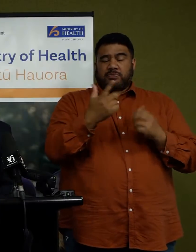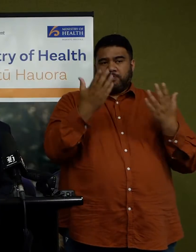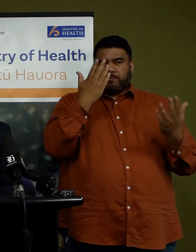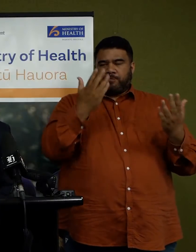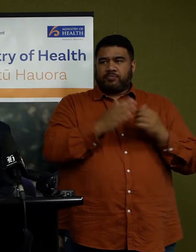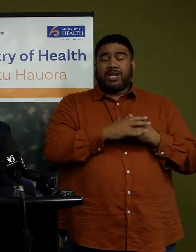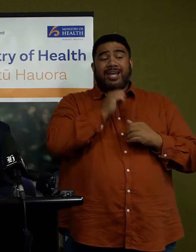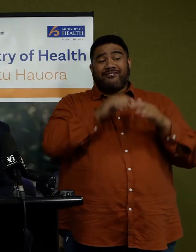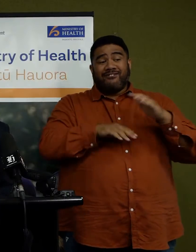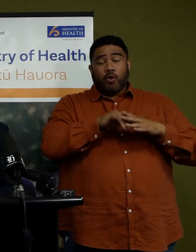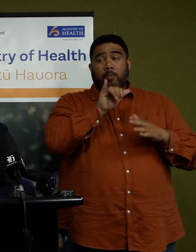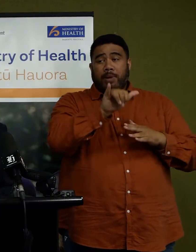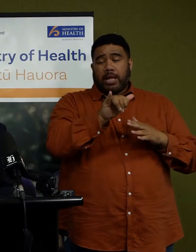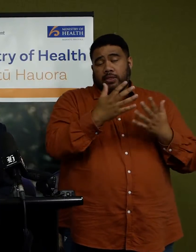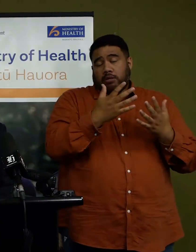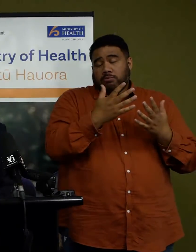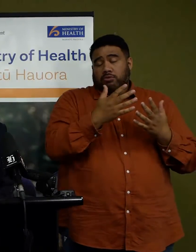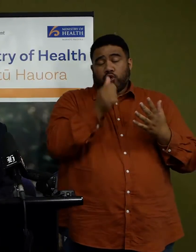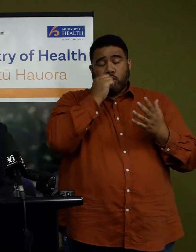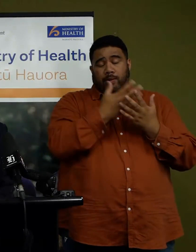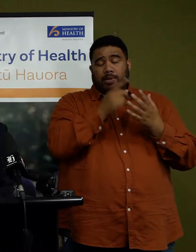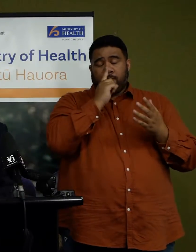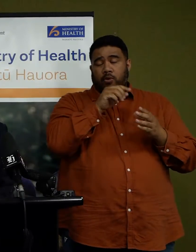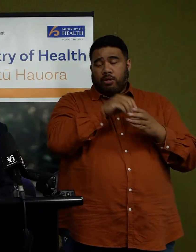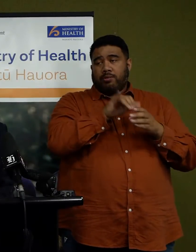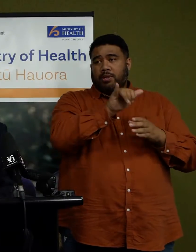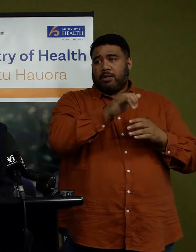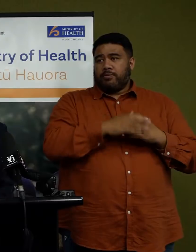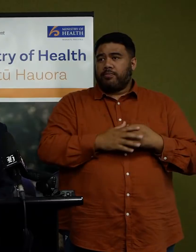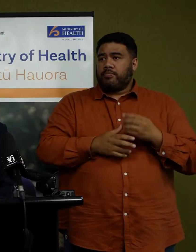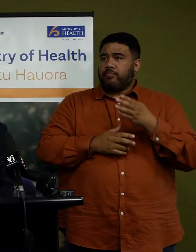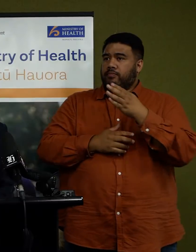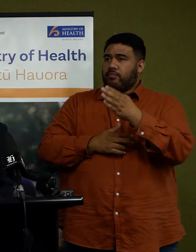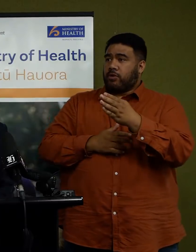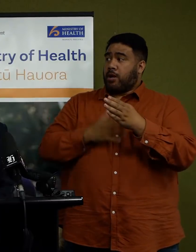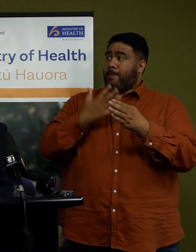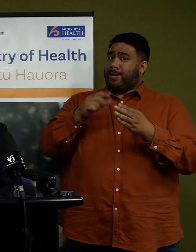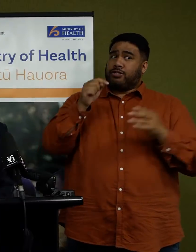Given that may have just since then.